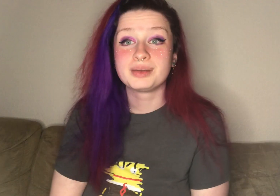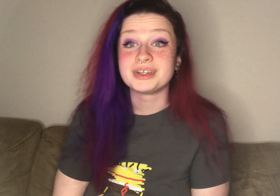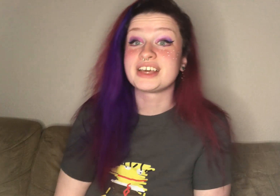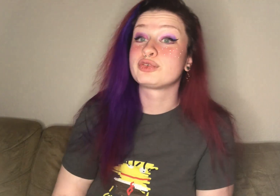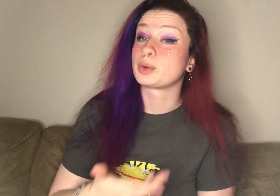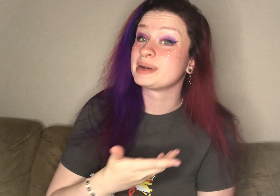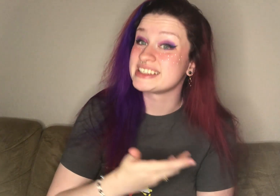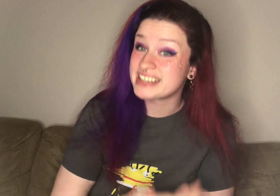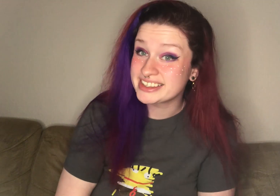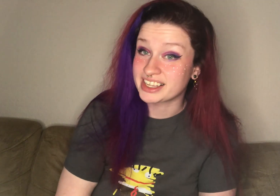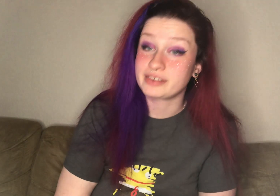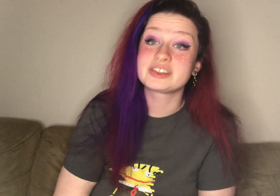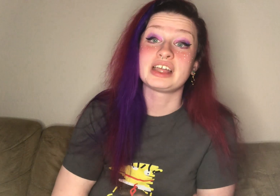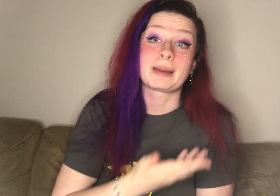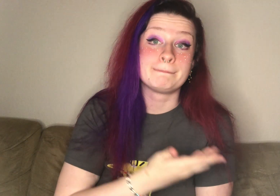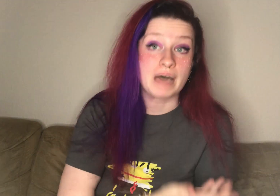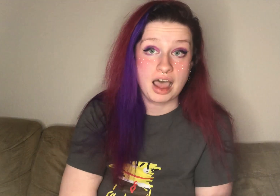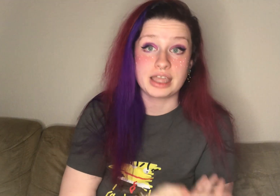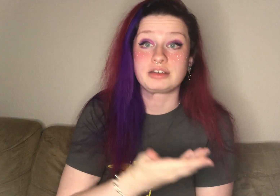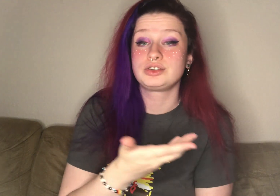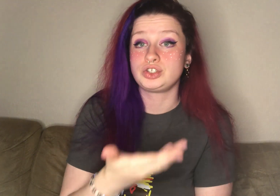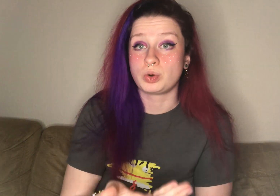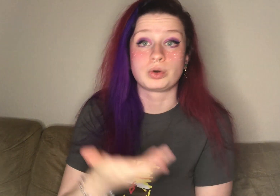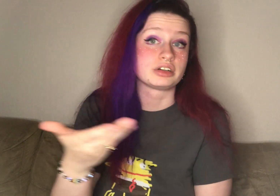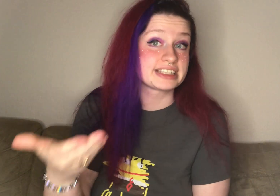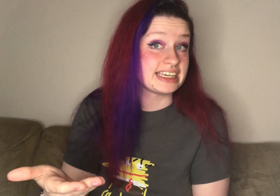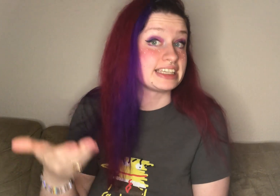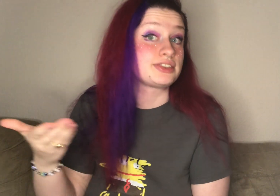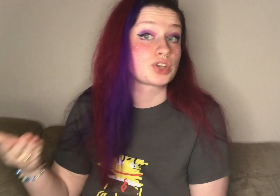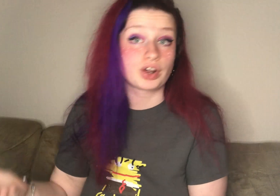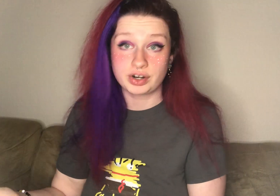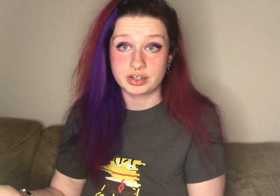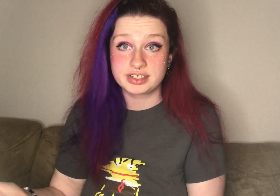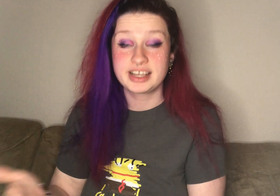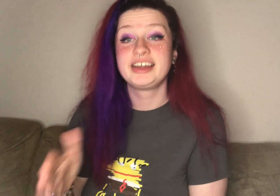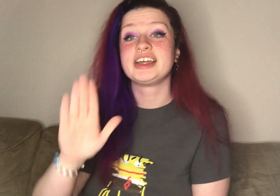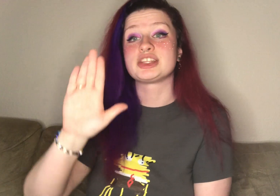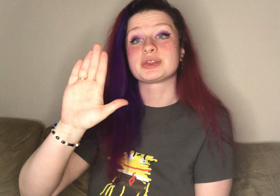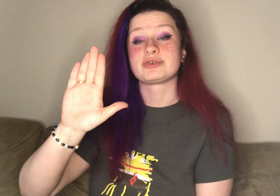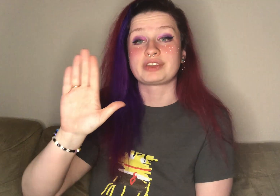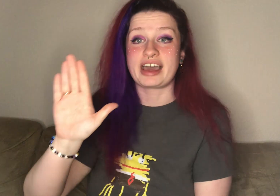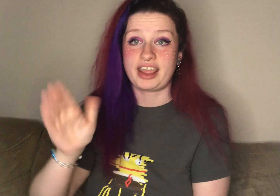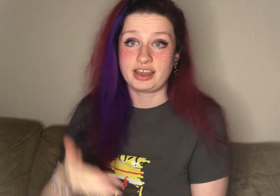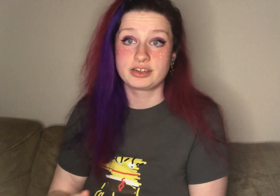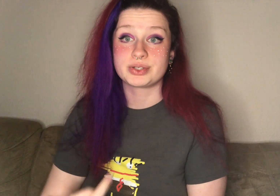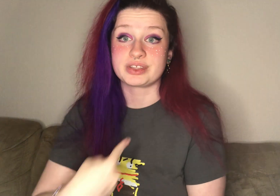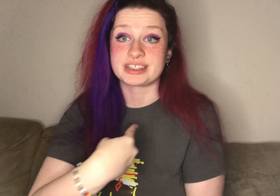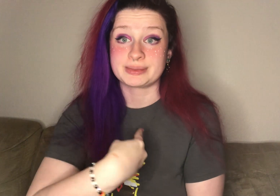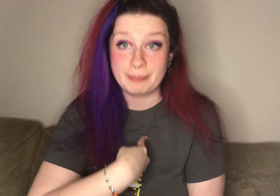but then for possessives like mine, yours, his, hers it's with a flat hand so this is me